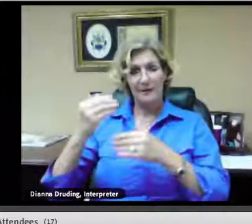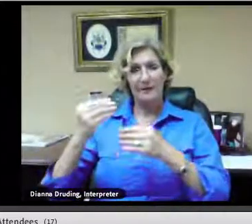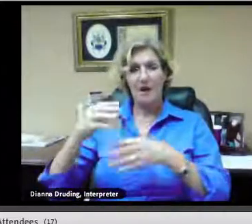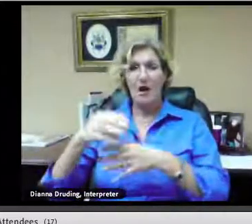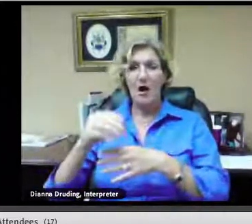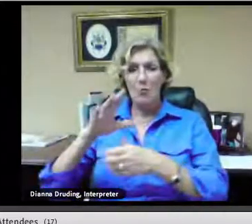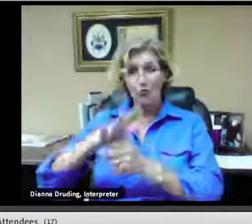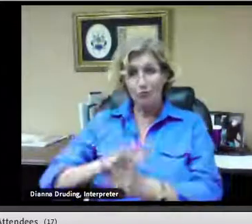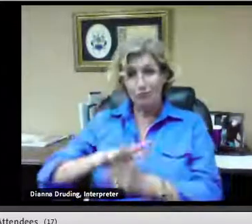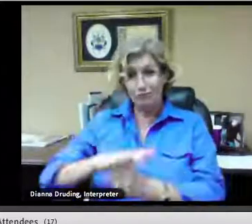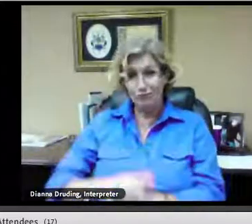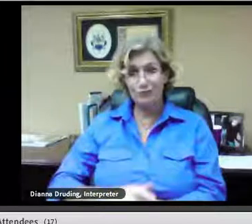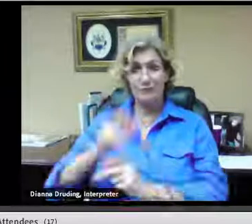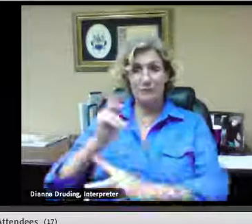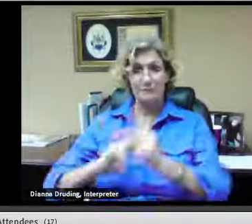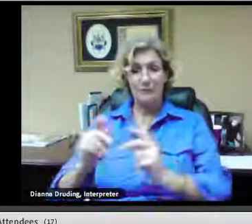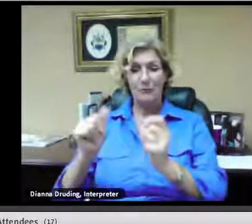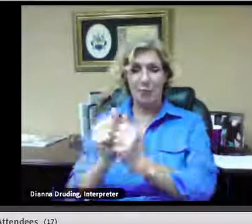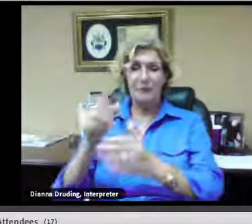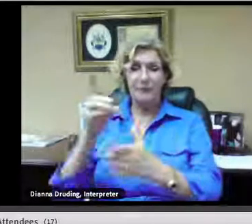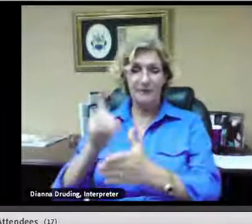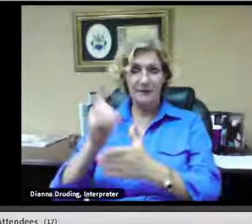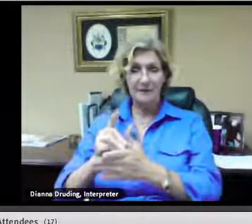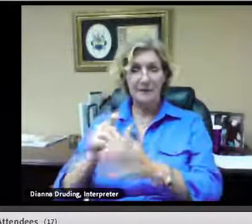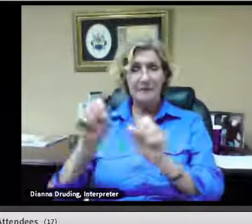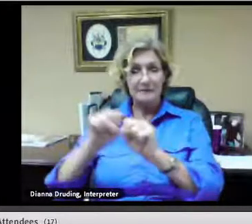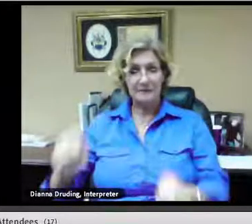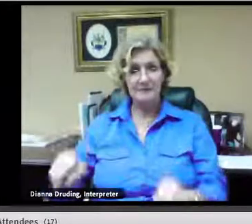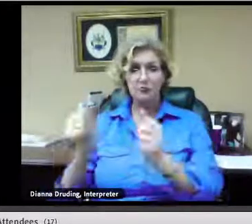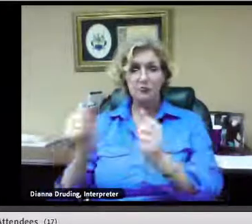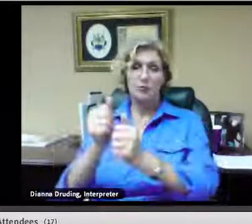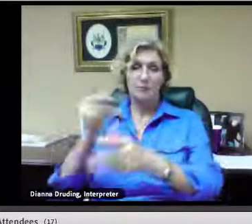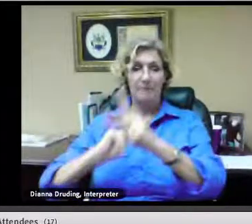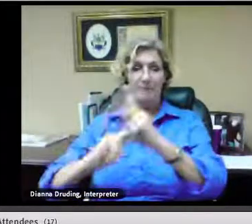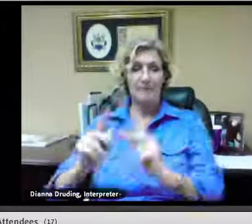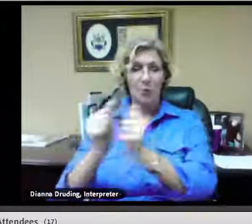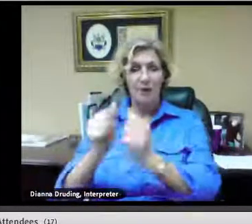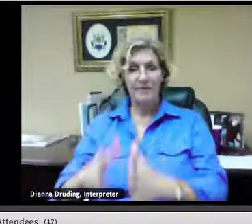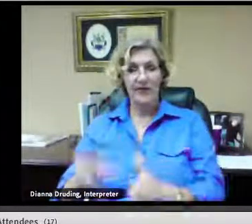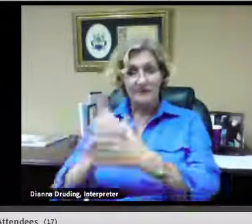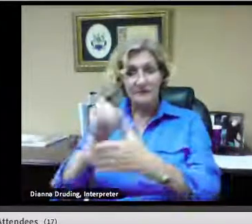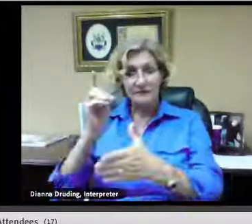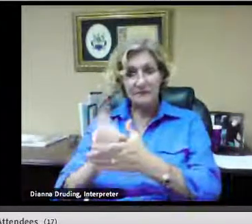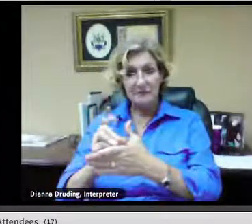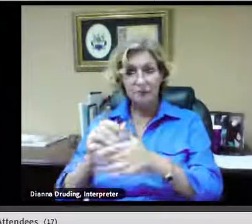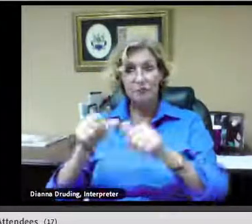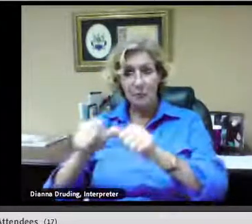maintain supremacy over people with disabilities through a set of attitudes,